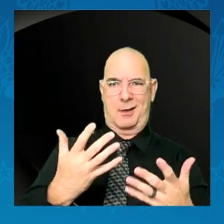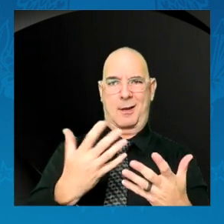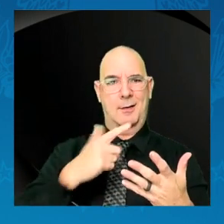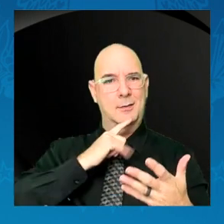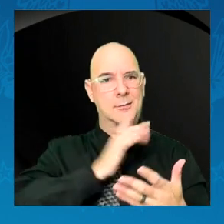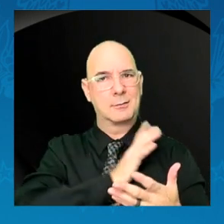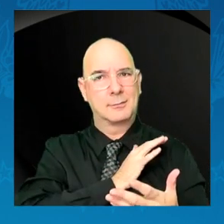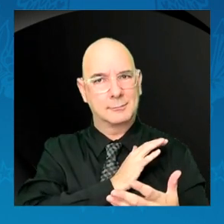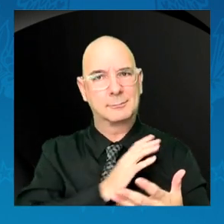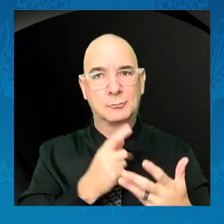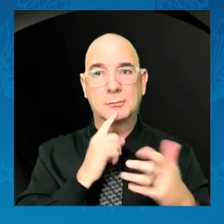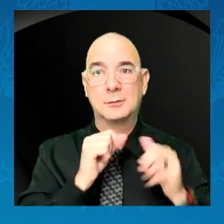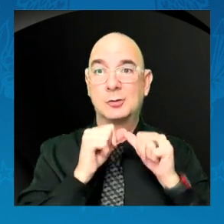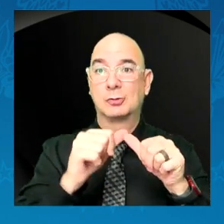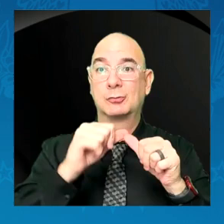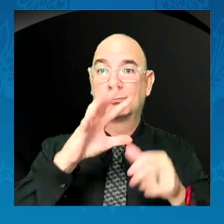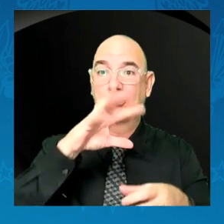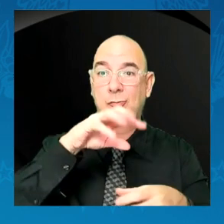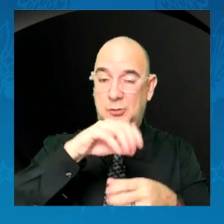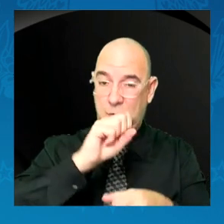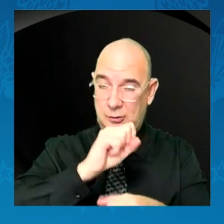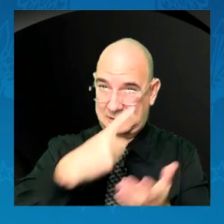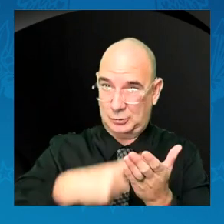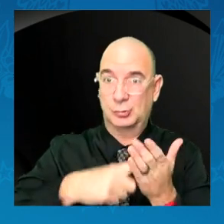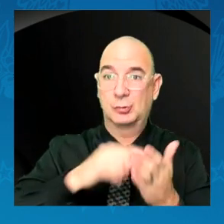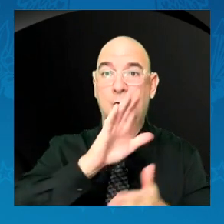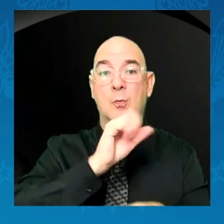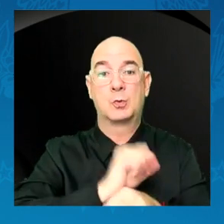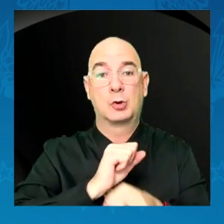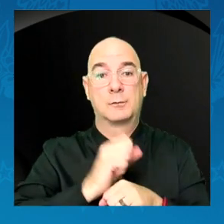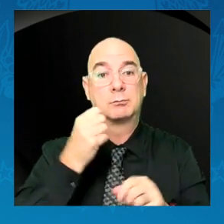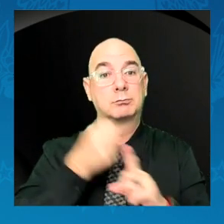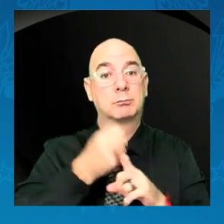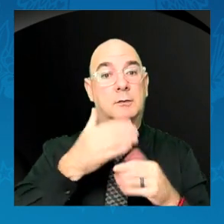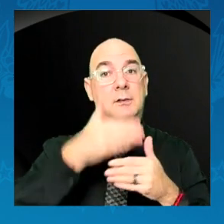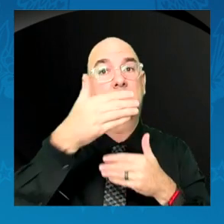that will have a direct impact on our next subject, which to stem. So thank you for that.